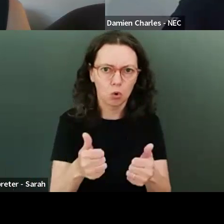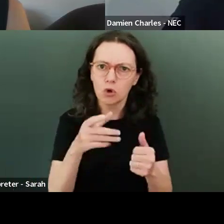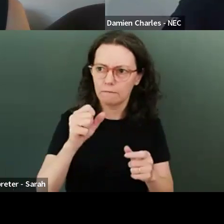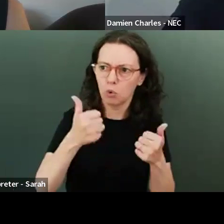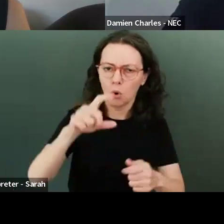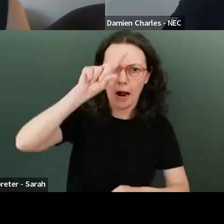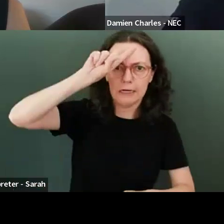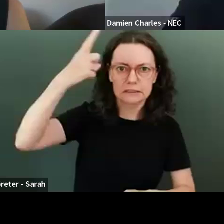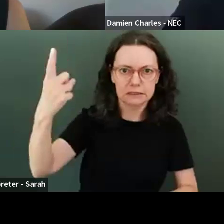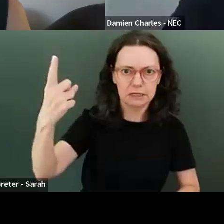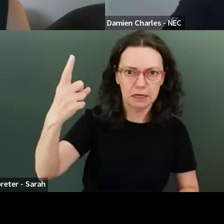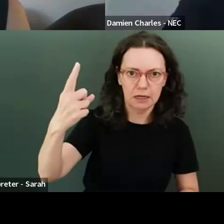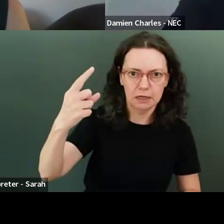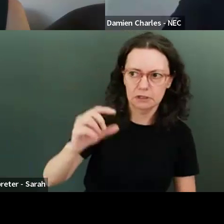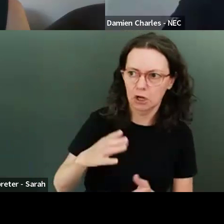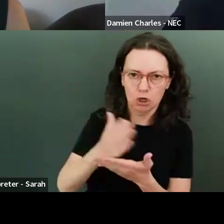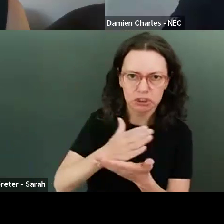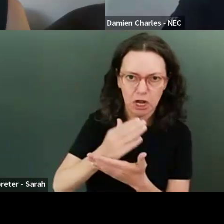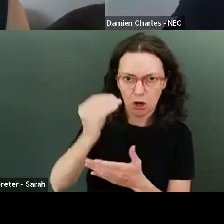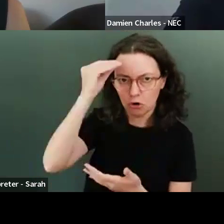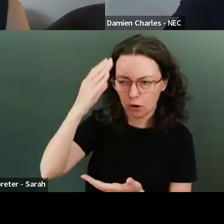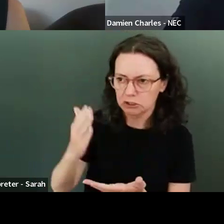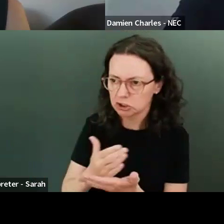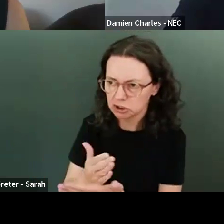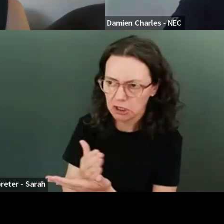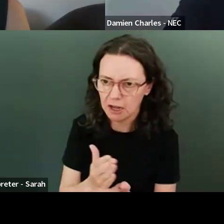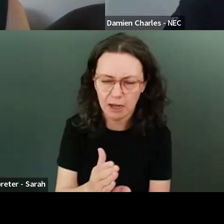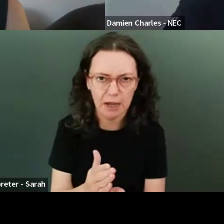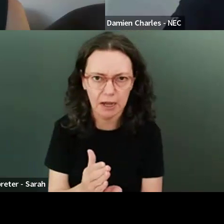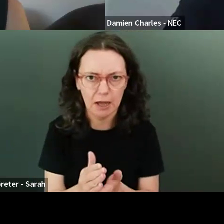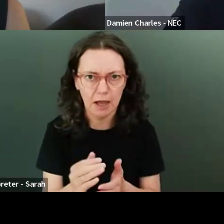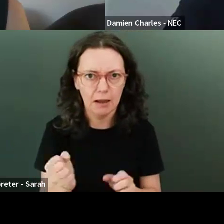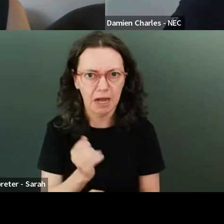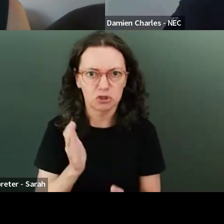you're able to provide Maddie and